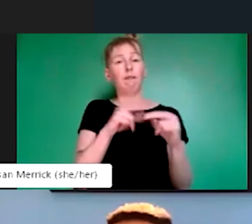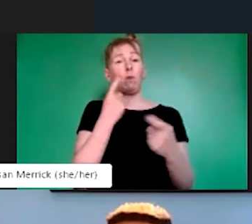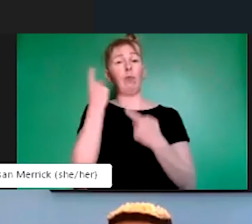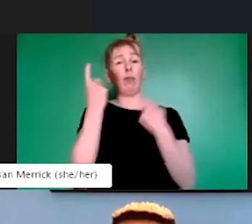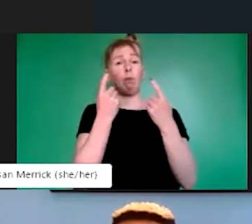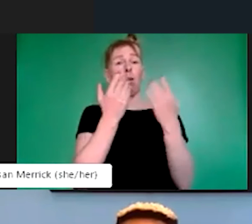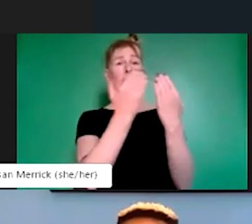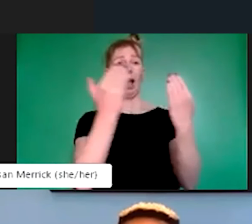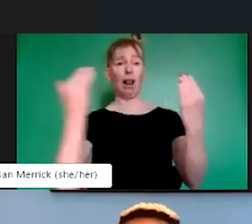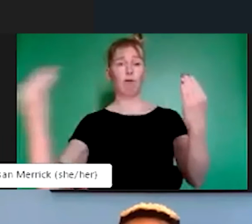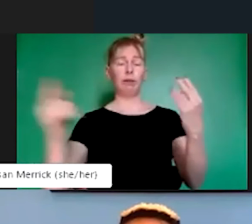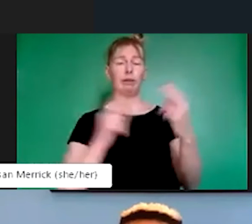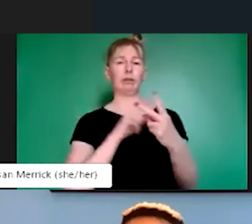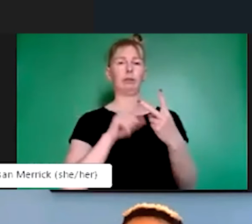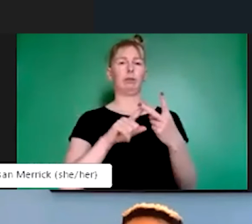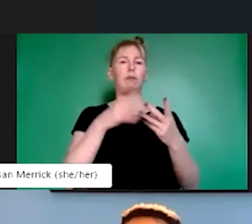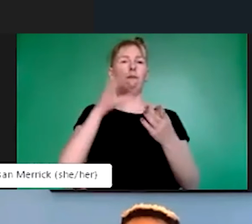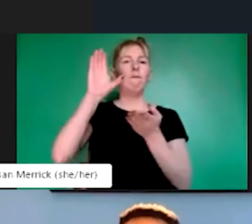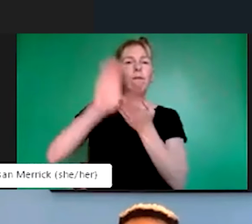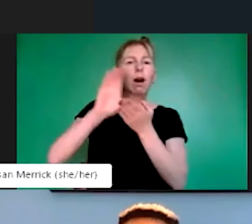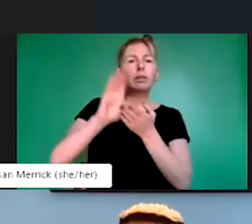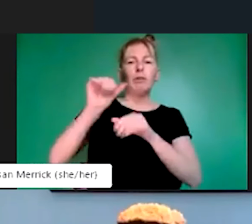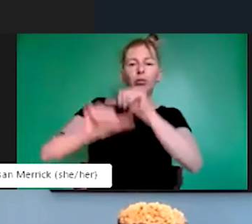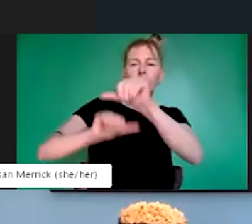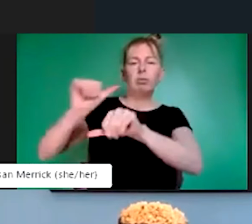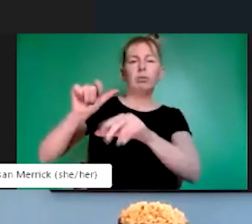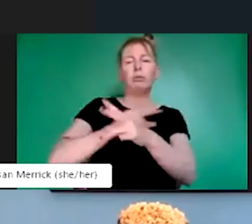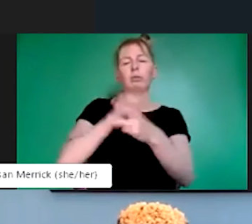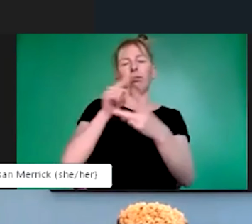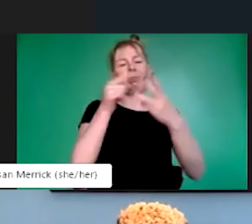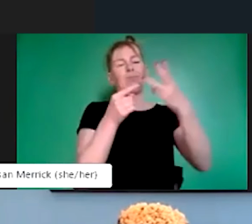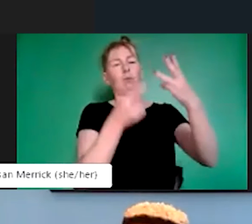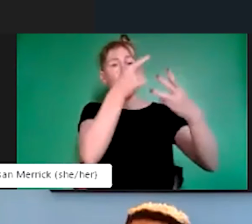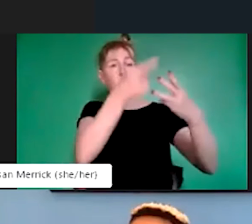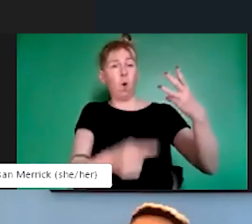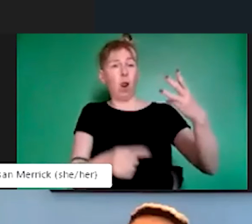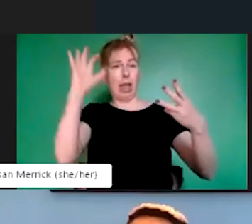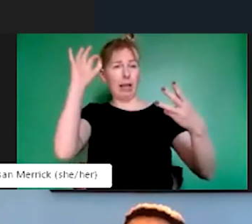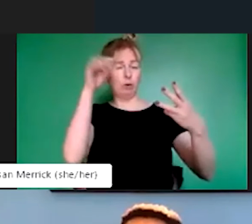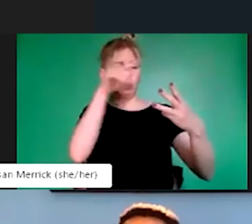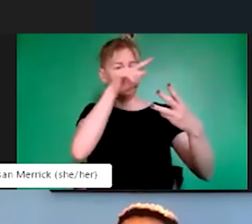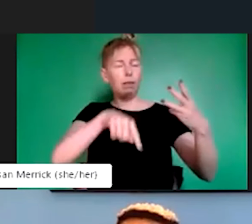structures, generally, when they're initiated, they have not considered people who look